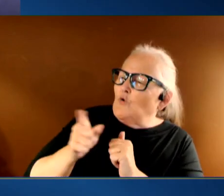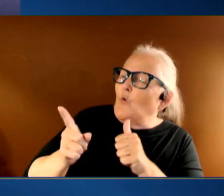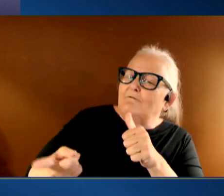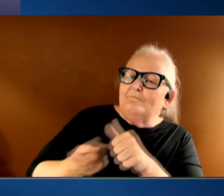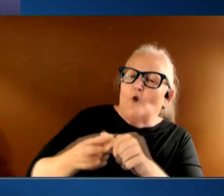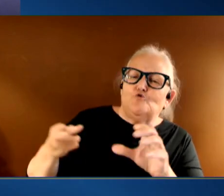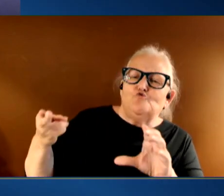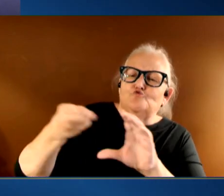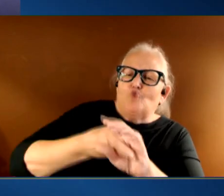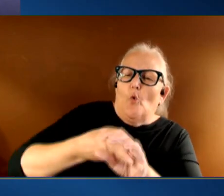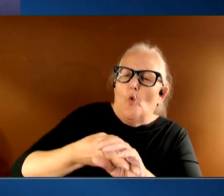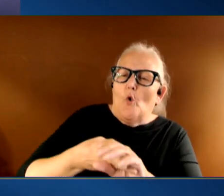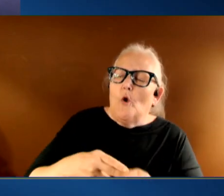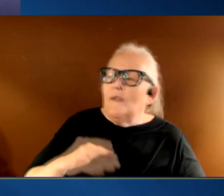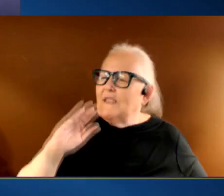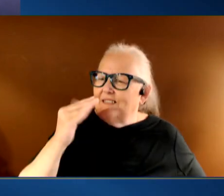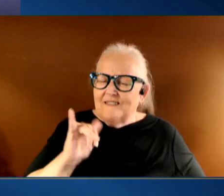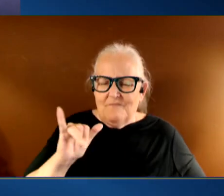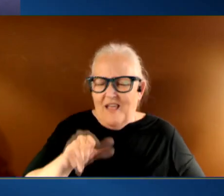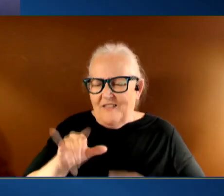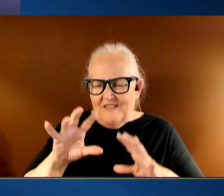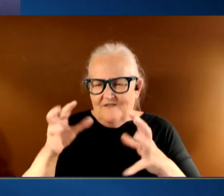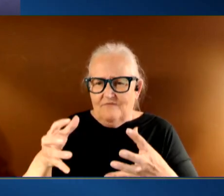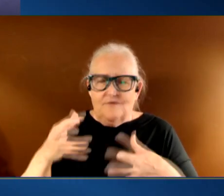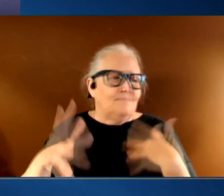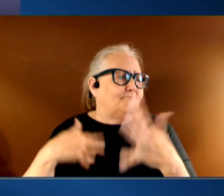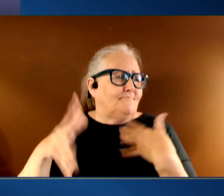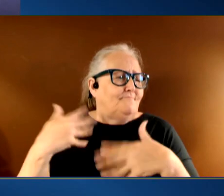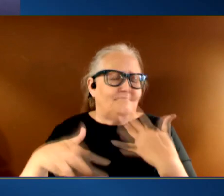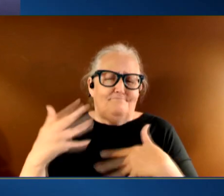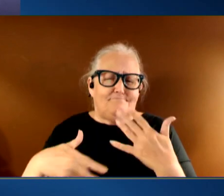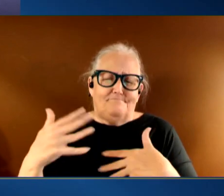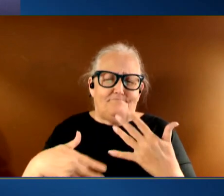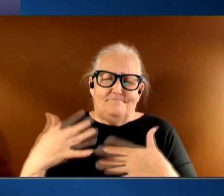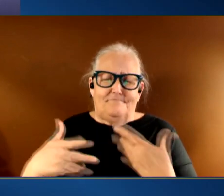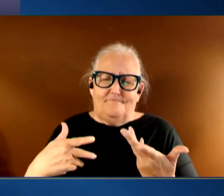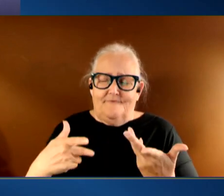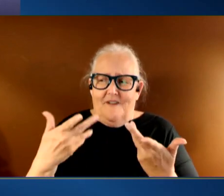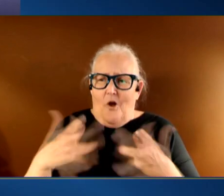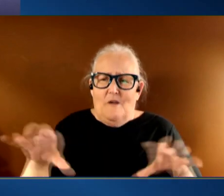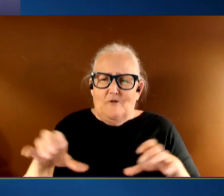so established, it's so mature, it's able to do so much, how did it actually start?